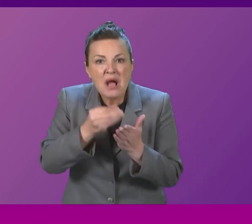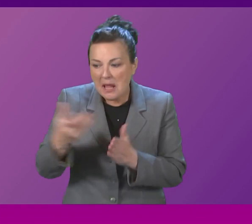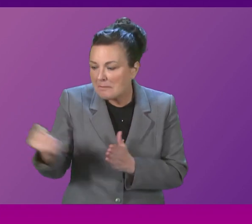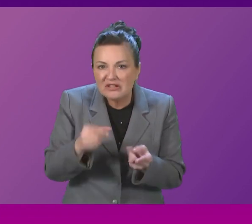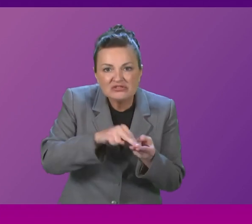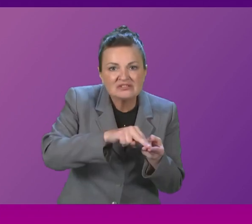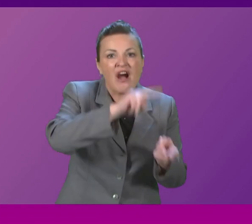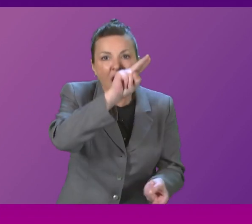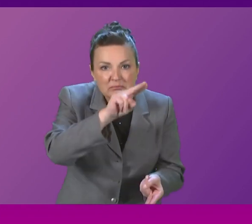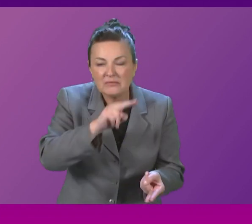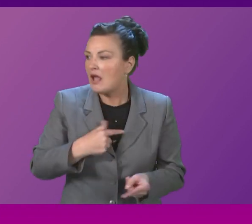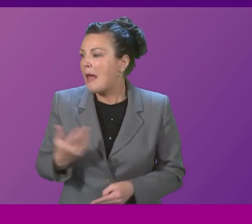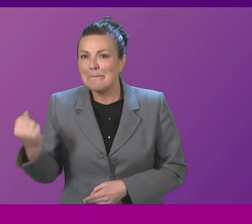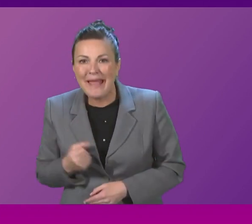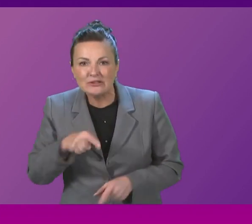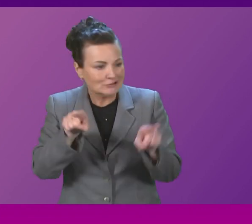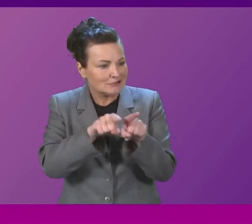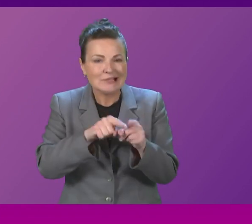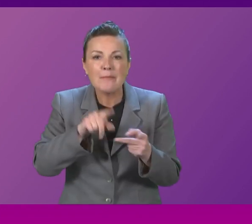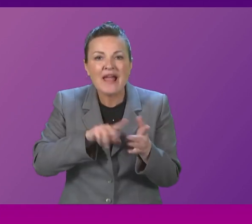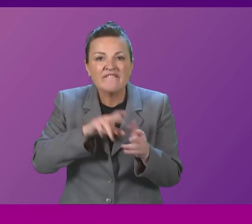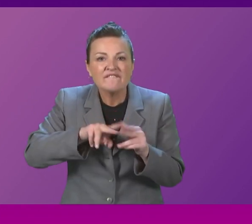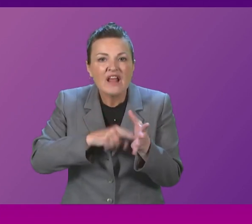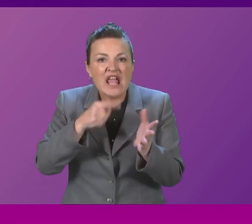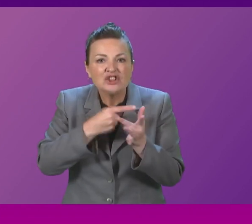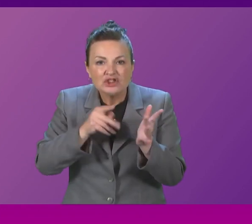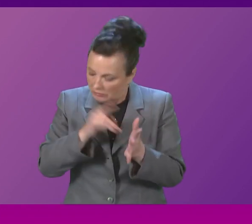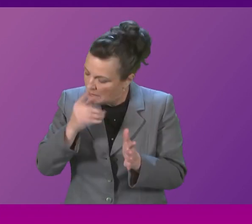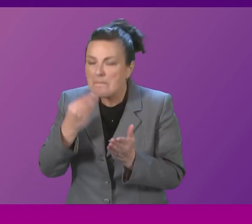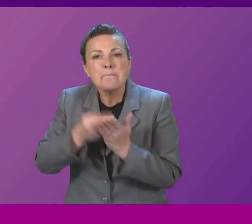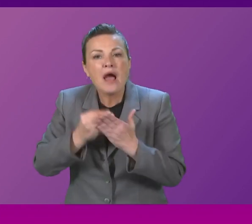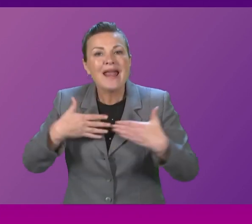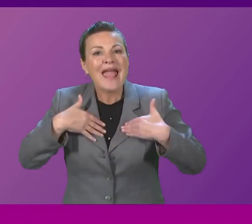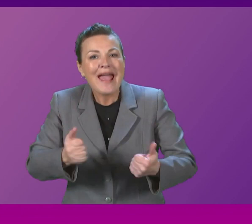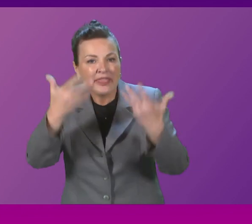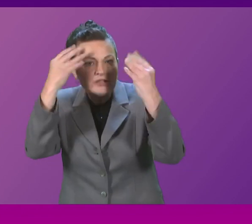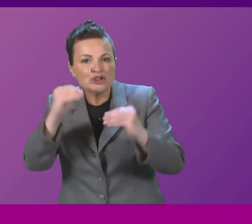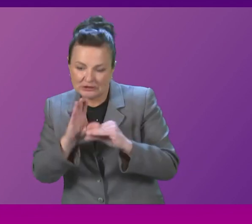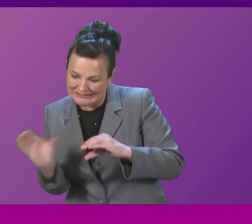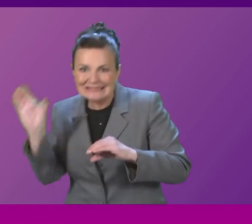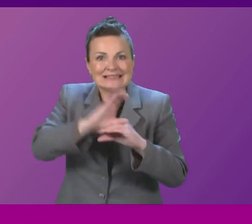and pensions in line with inflation, increasing spending on health and education, delivering